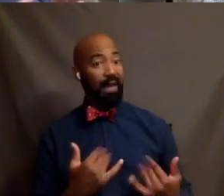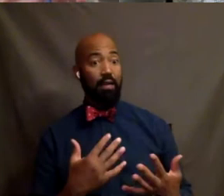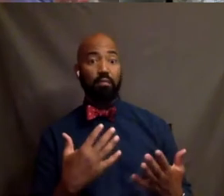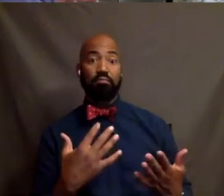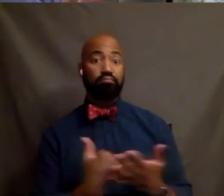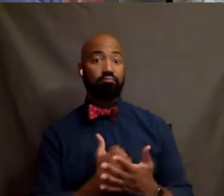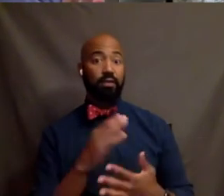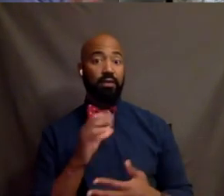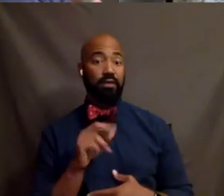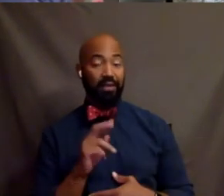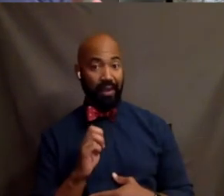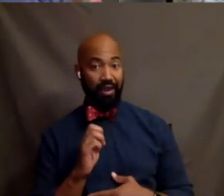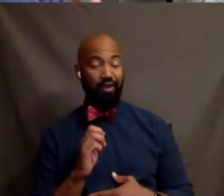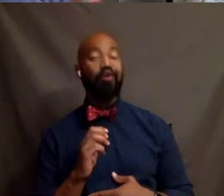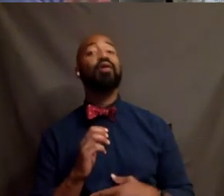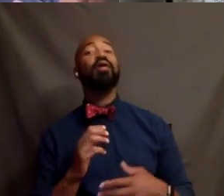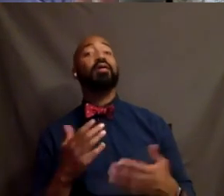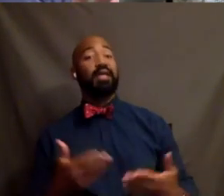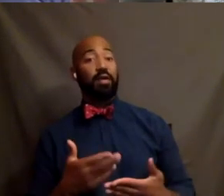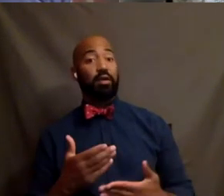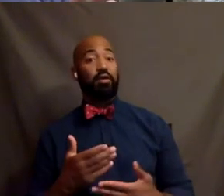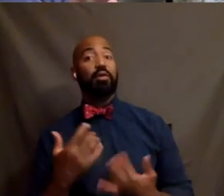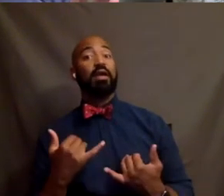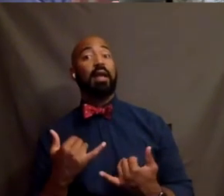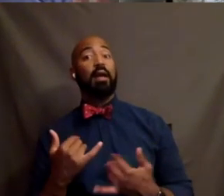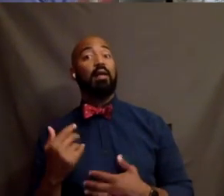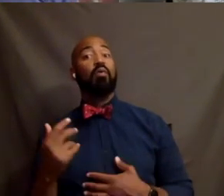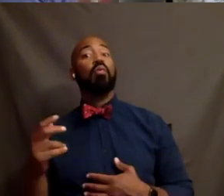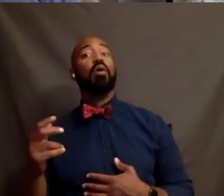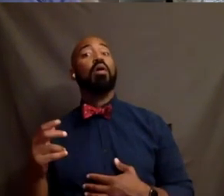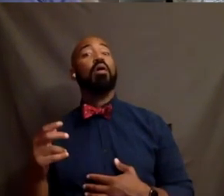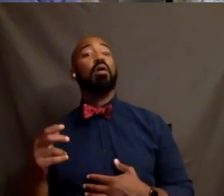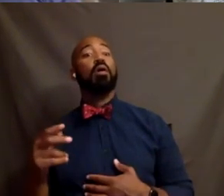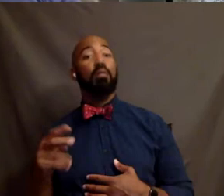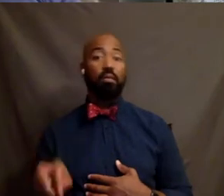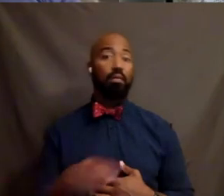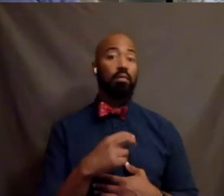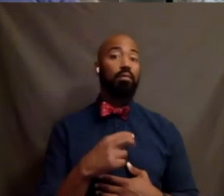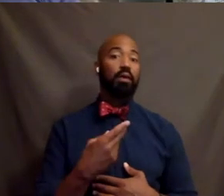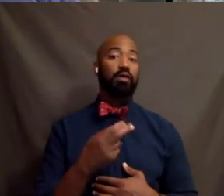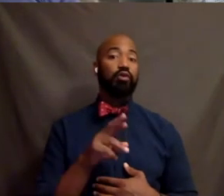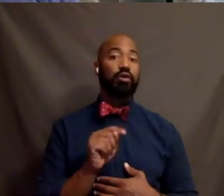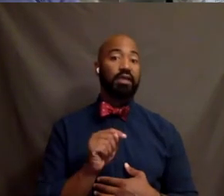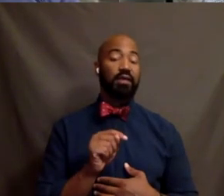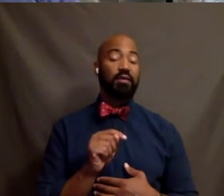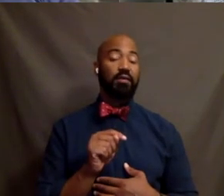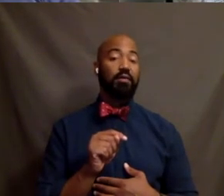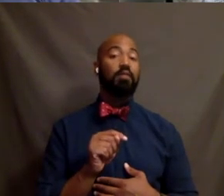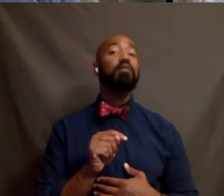and then you'll eventually transition to HRT to supplement that as well. So I'm sorry I don't know more about that.